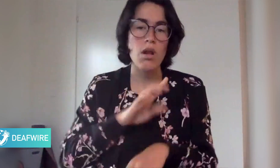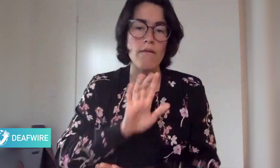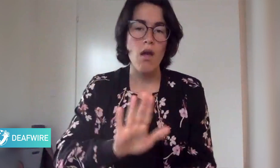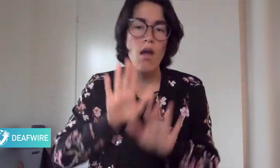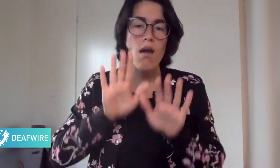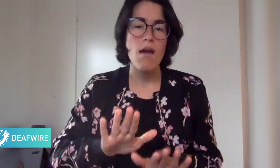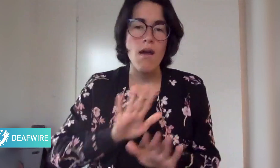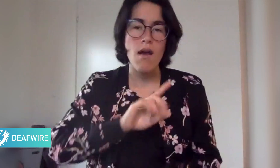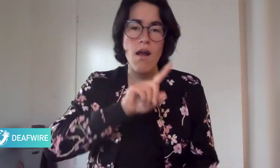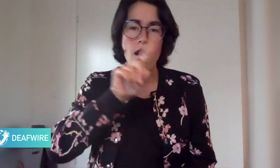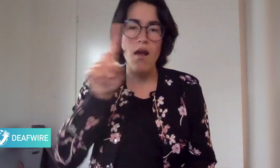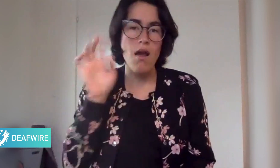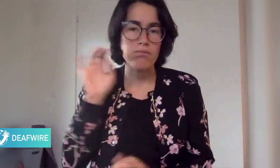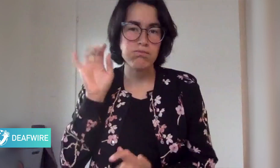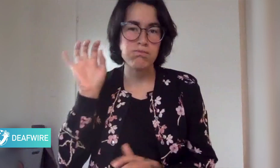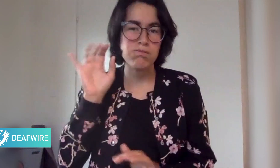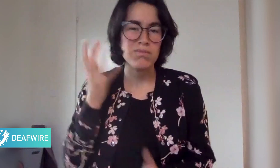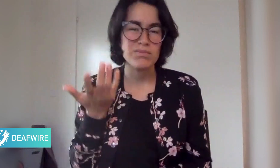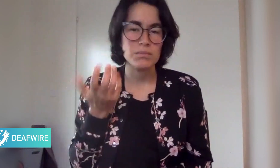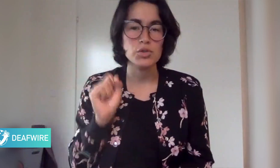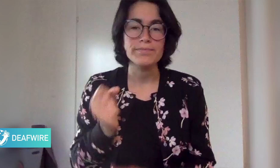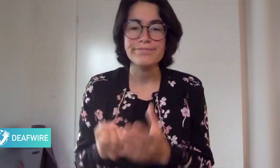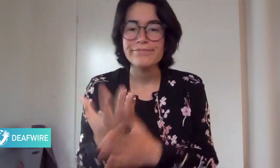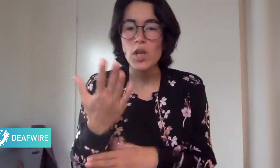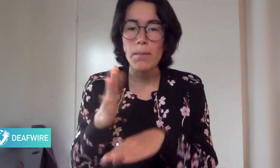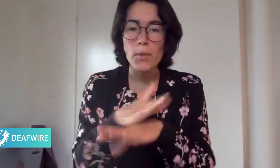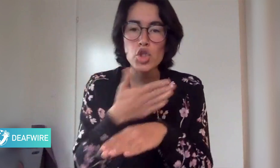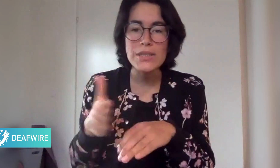If there’s none, it takes even longer.